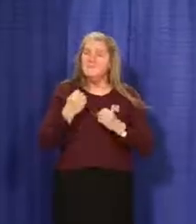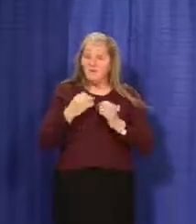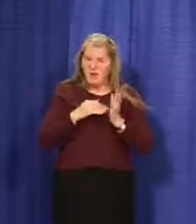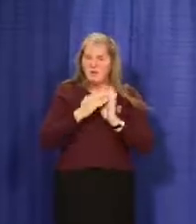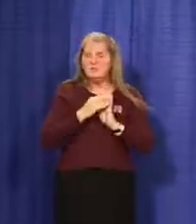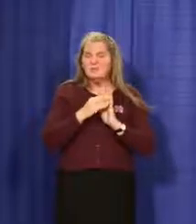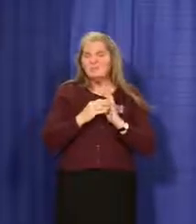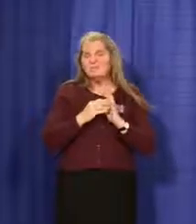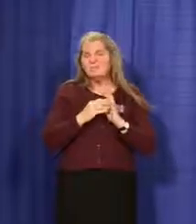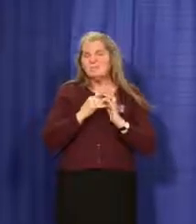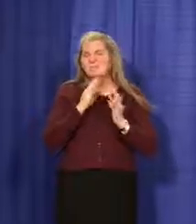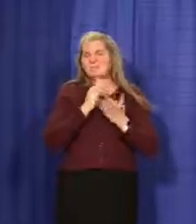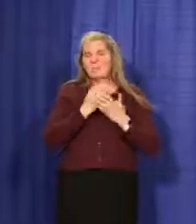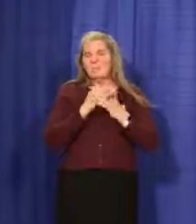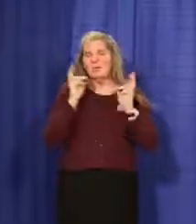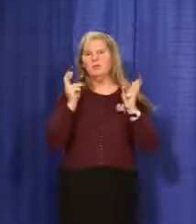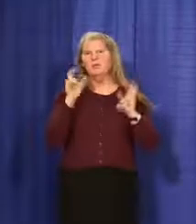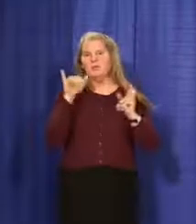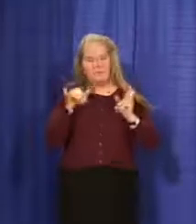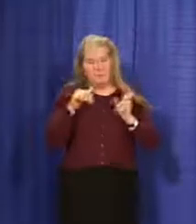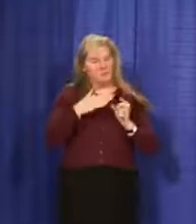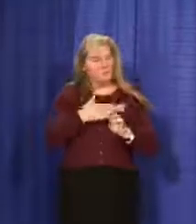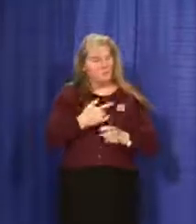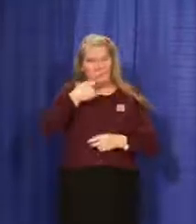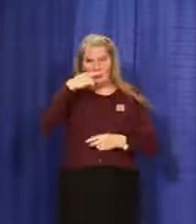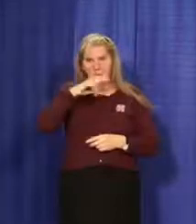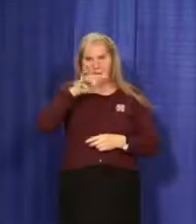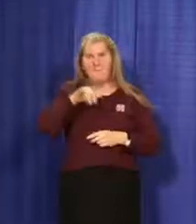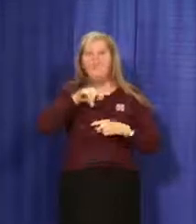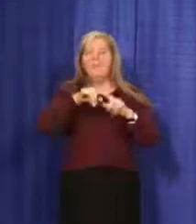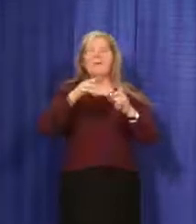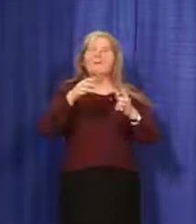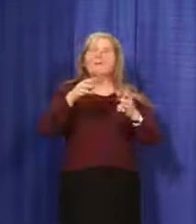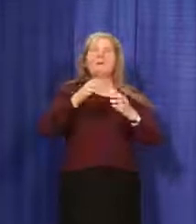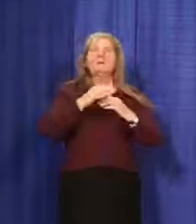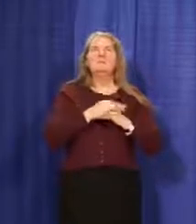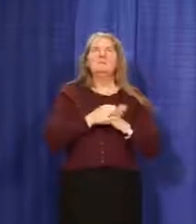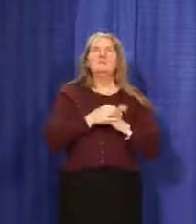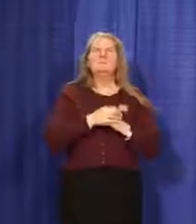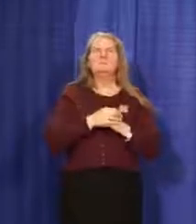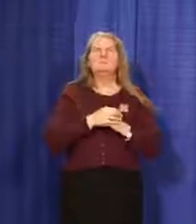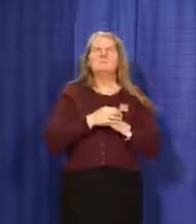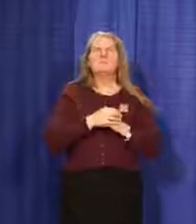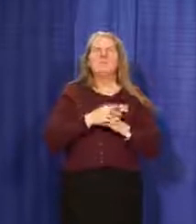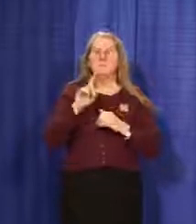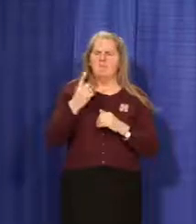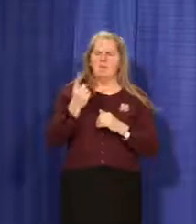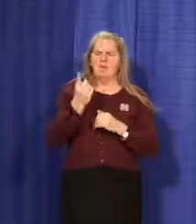I have spoken to this many times but I'm happy to continue to do so. I think the first thing you were